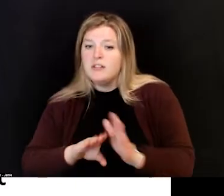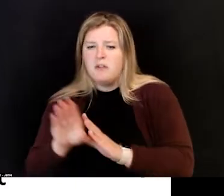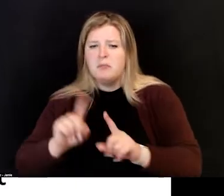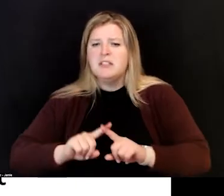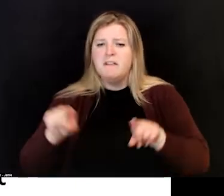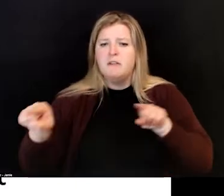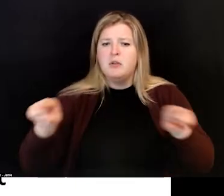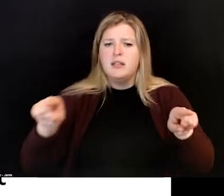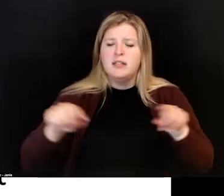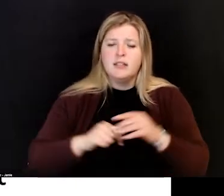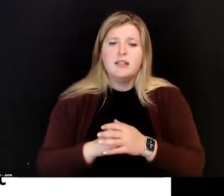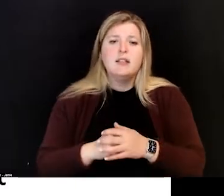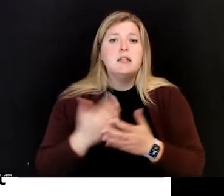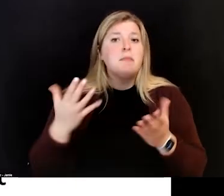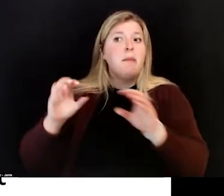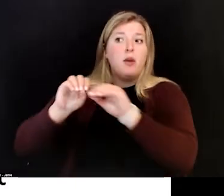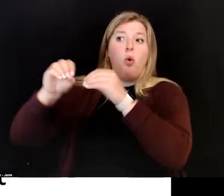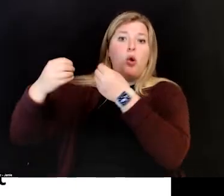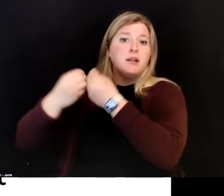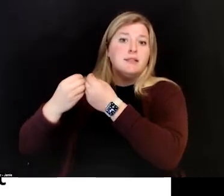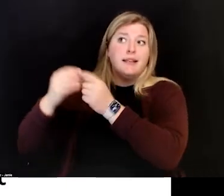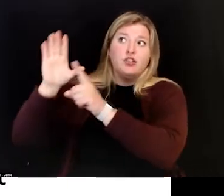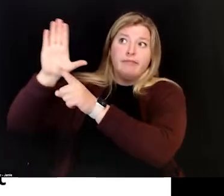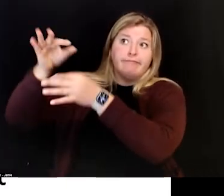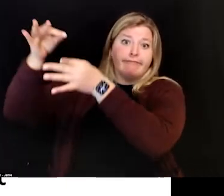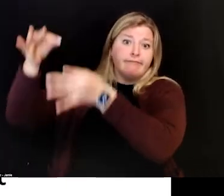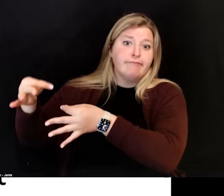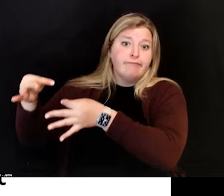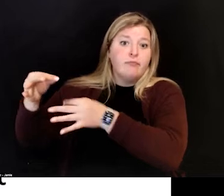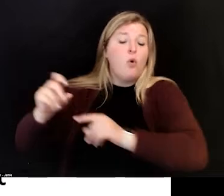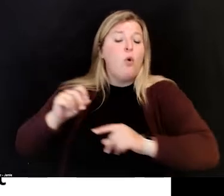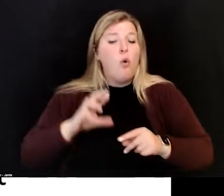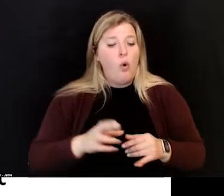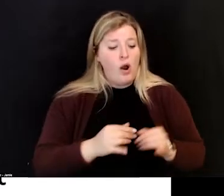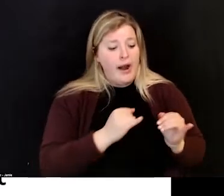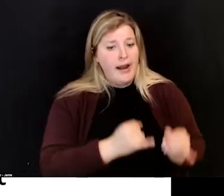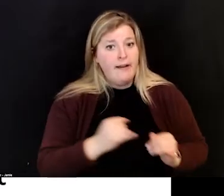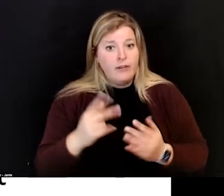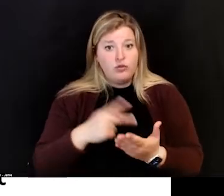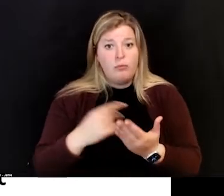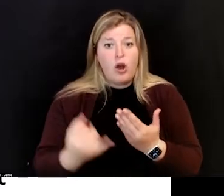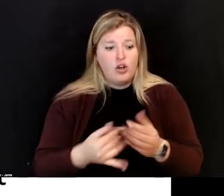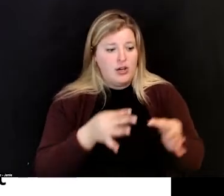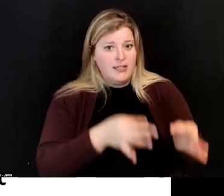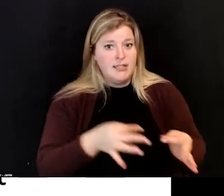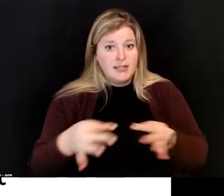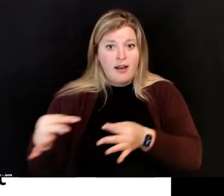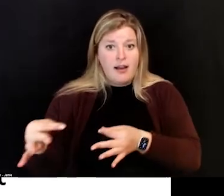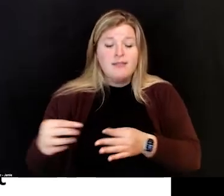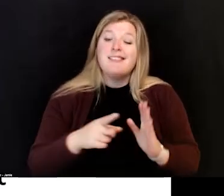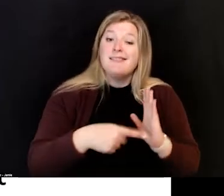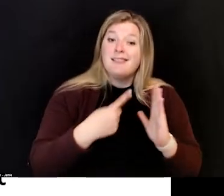by the overall organization, and sometimes, it's also a judgment call by the individual project. And sometimes, projects will choose